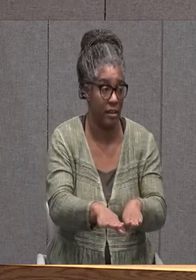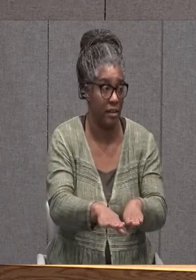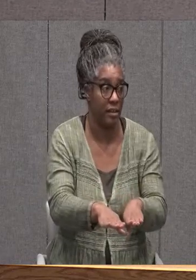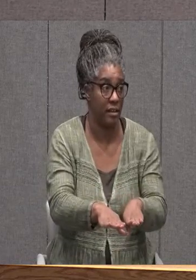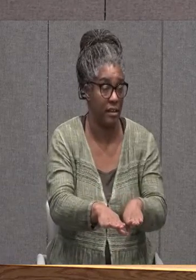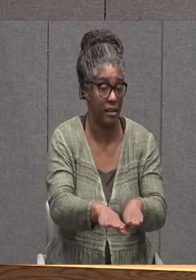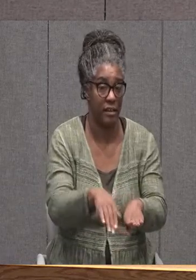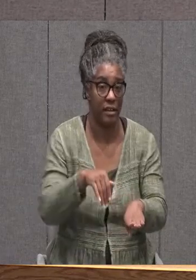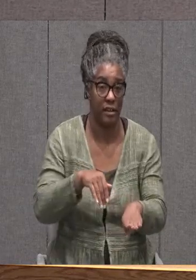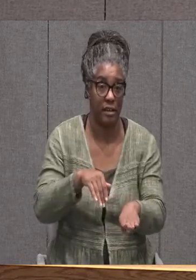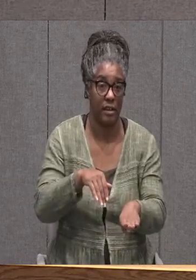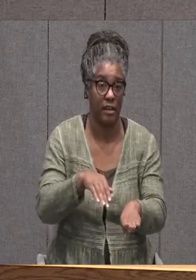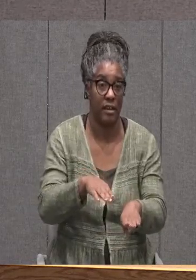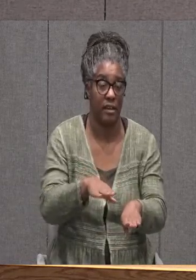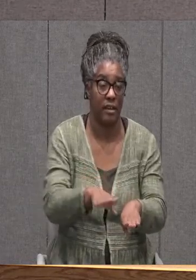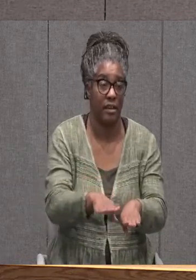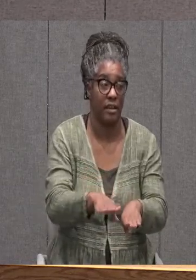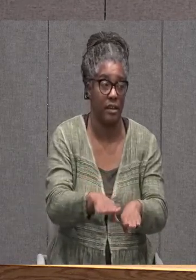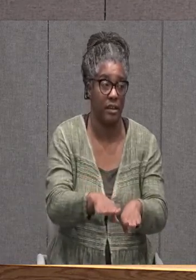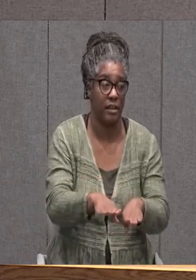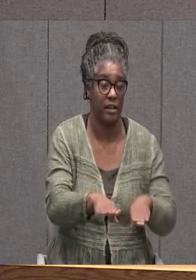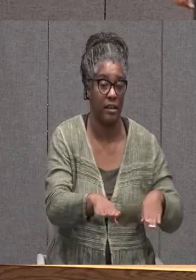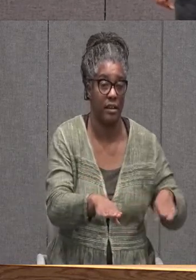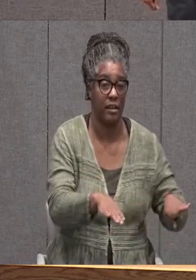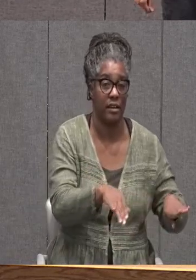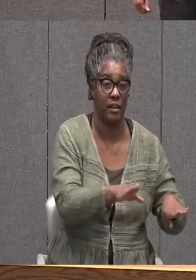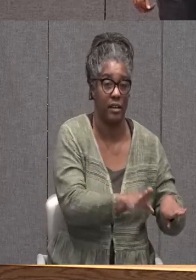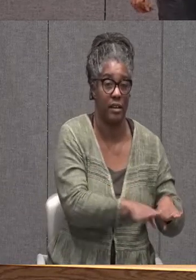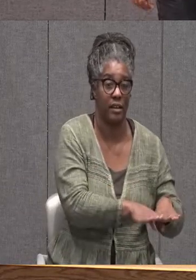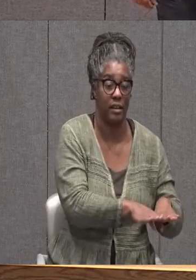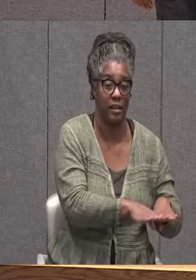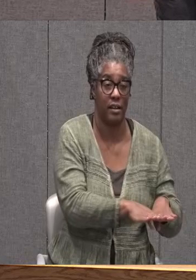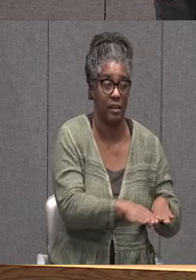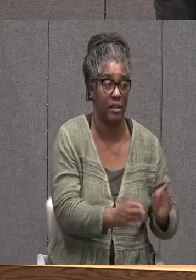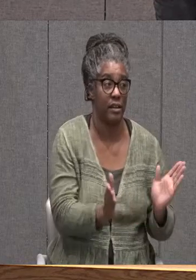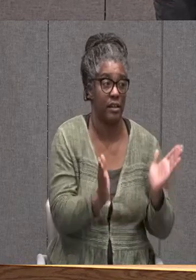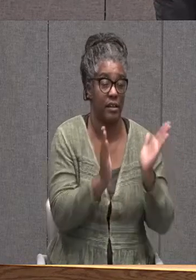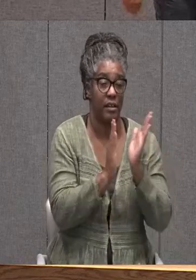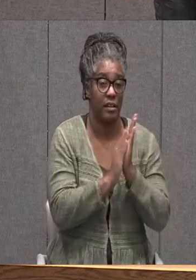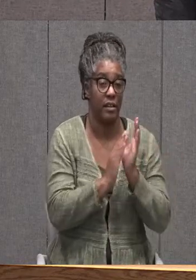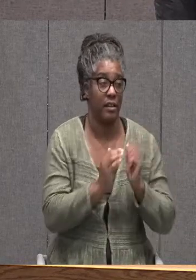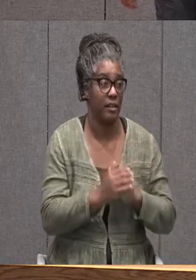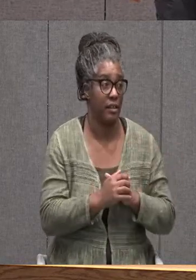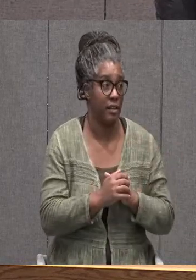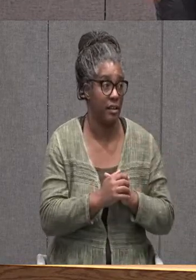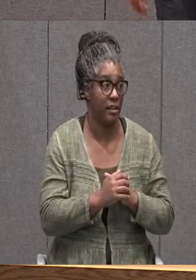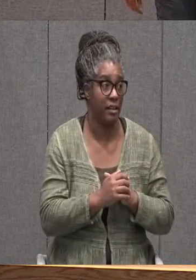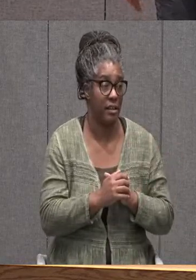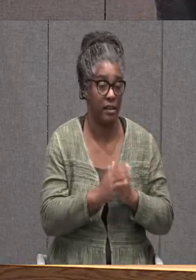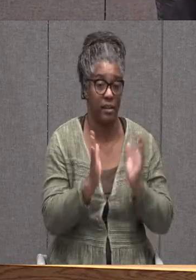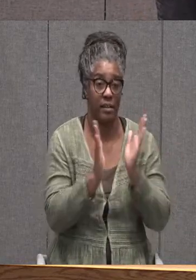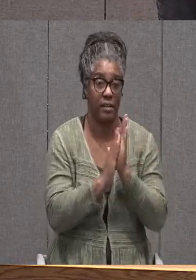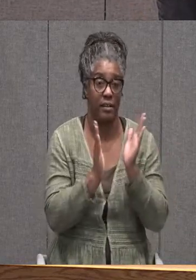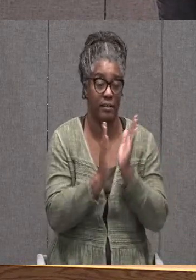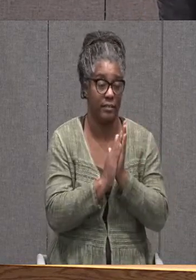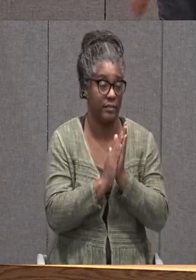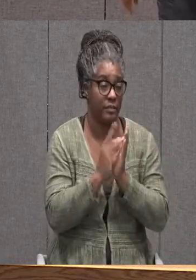and one to the side, so back to the left. Clap your hands once, (claps) clap your hands twice, (clapping)